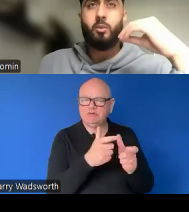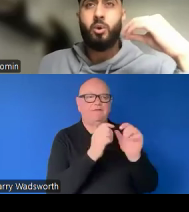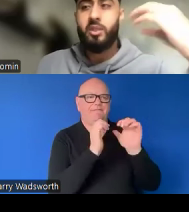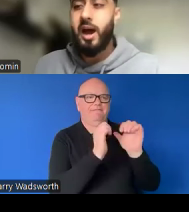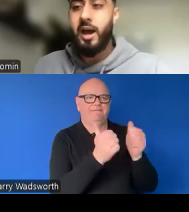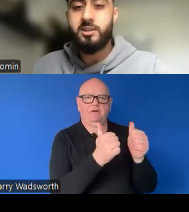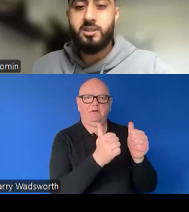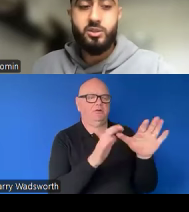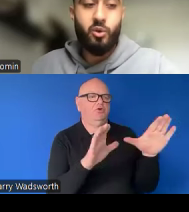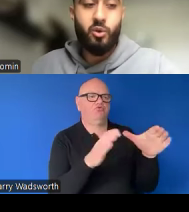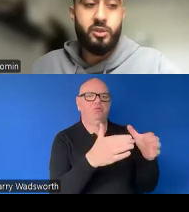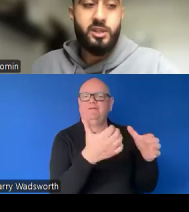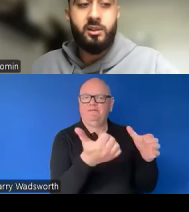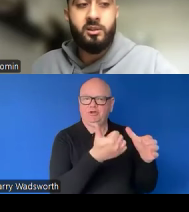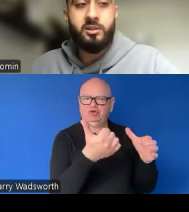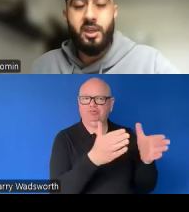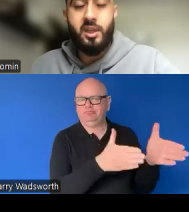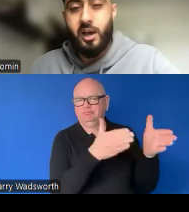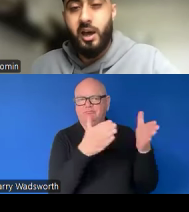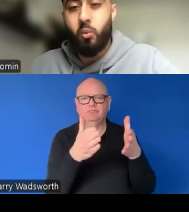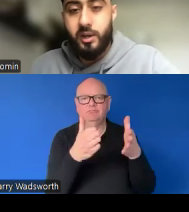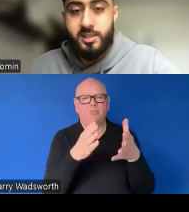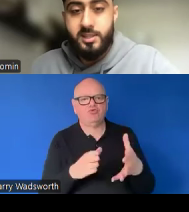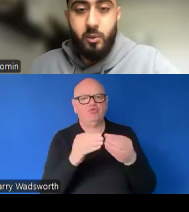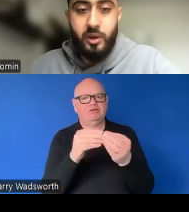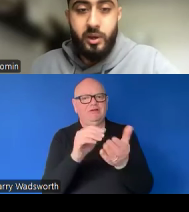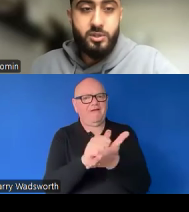One of the highest yield things that I'd want to see when it comes